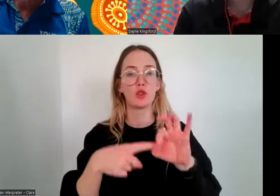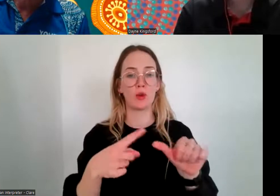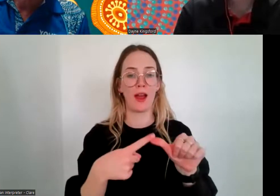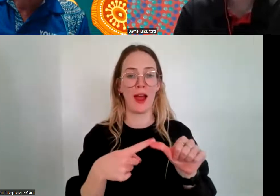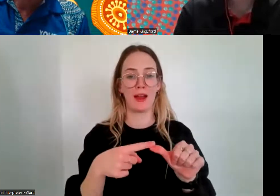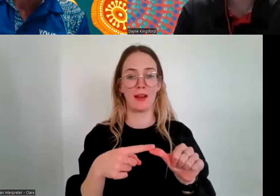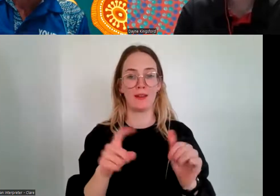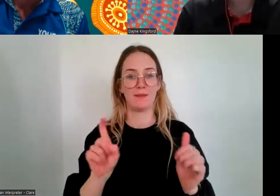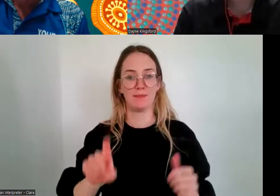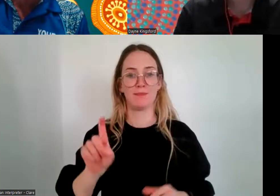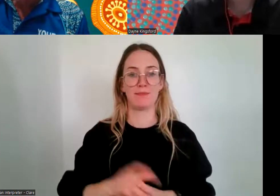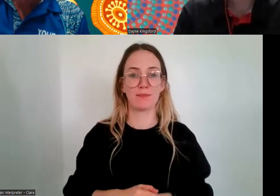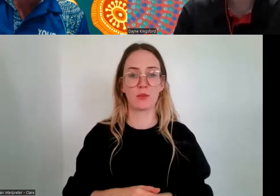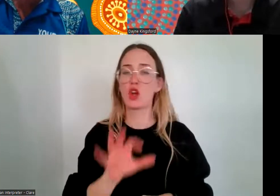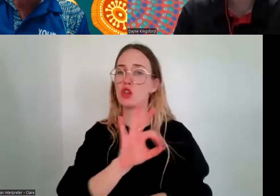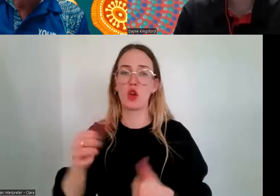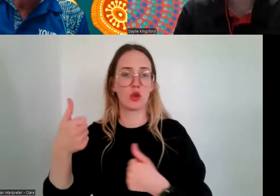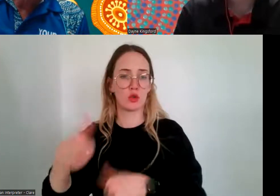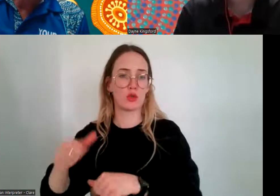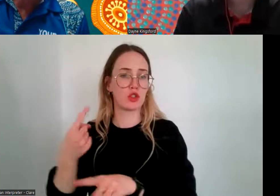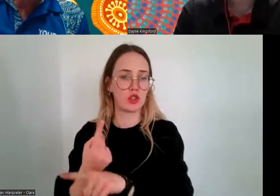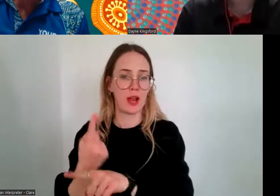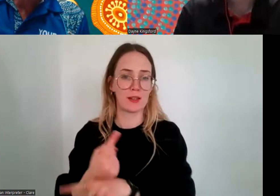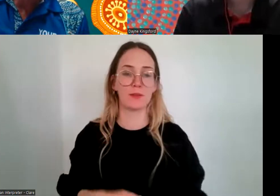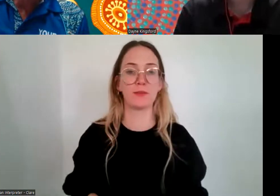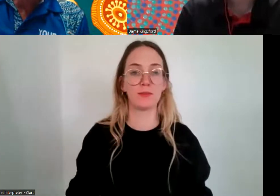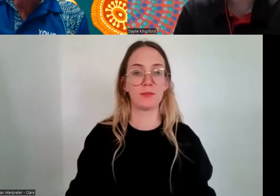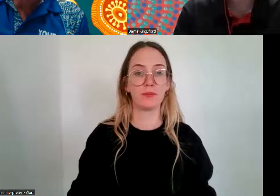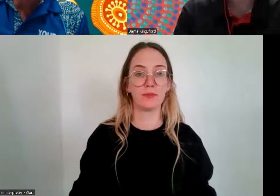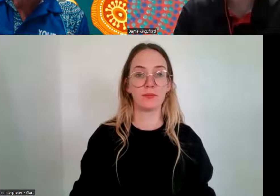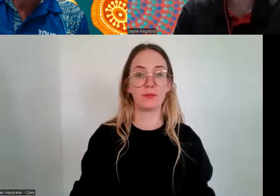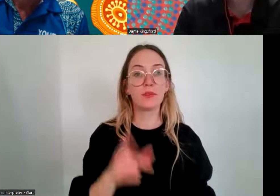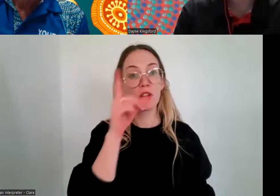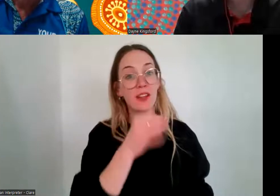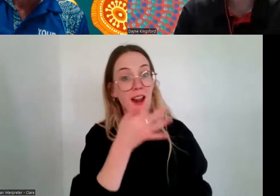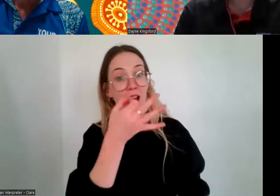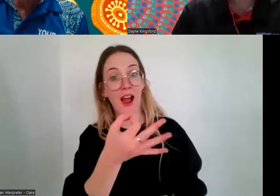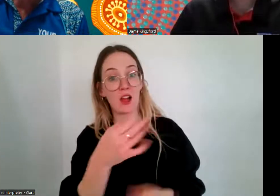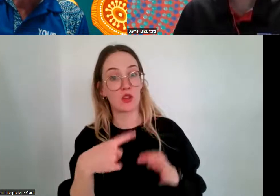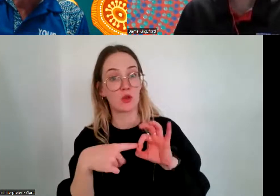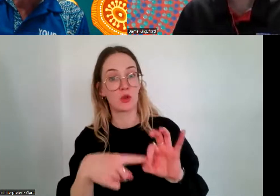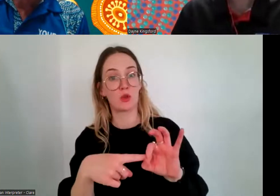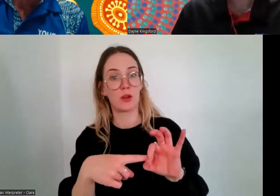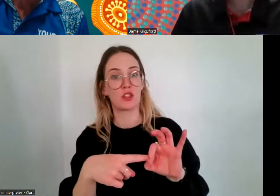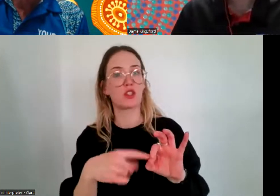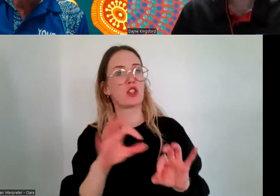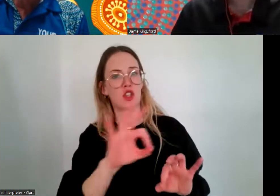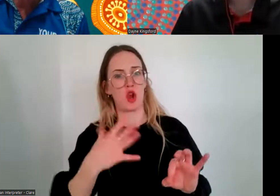chat function. You can ask a question anonymously if you wish to, and on Facebook, please post your